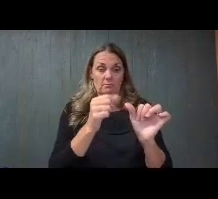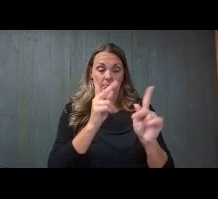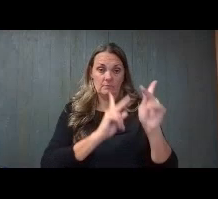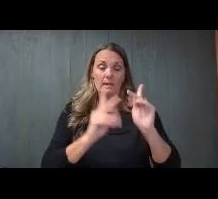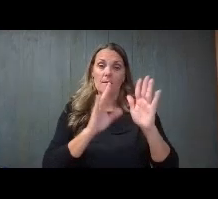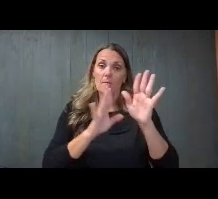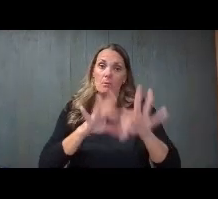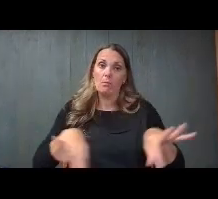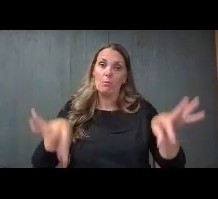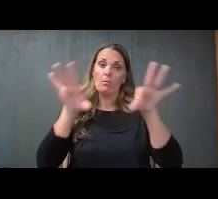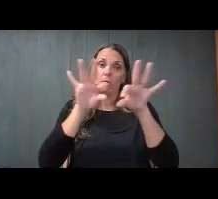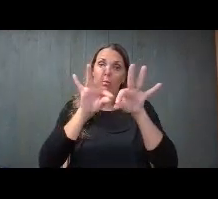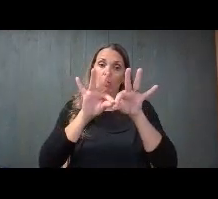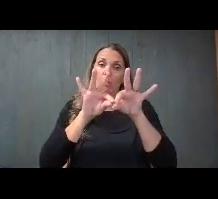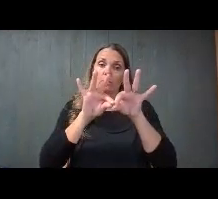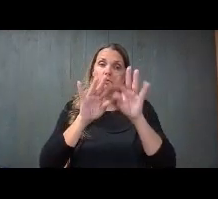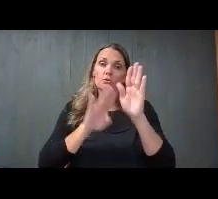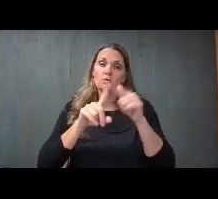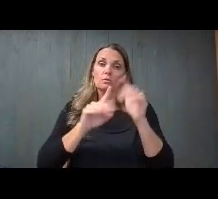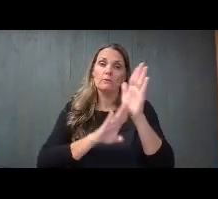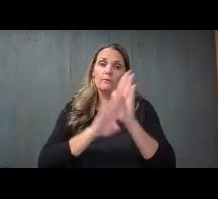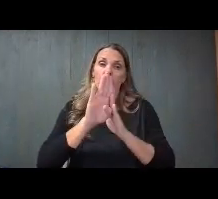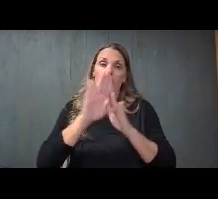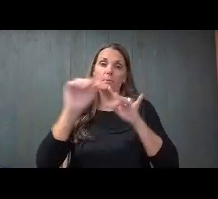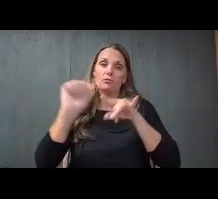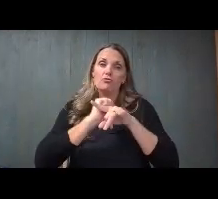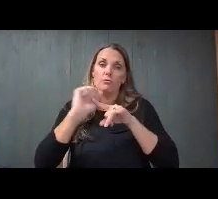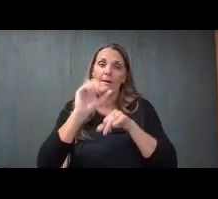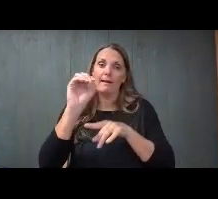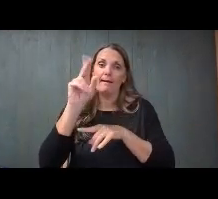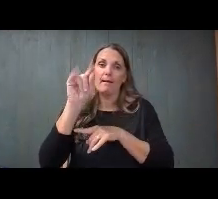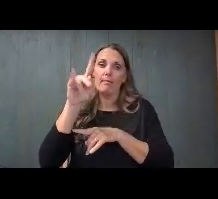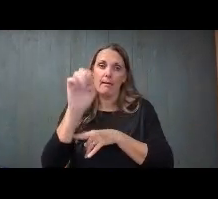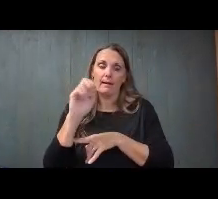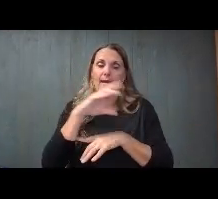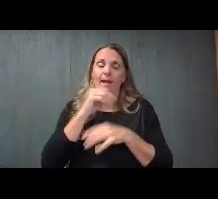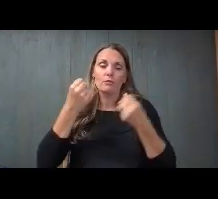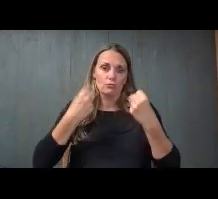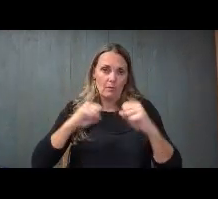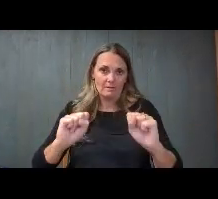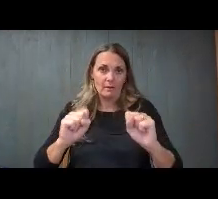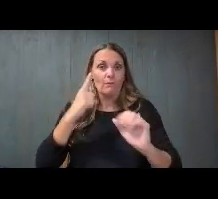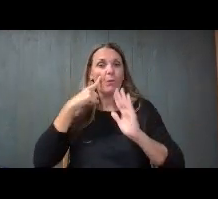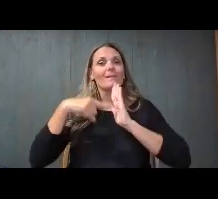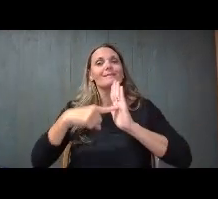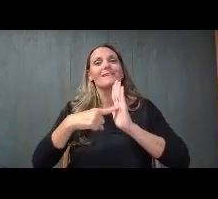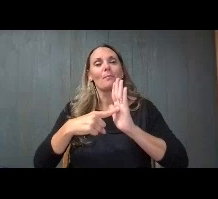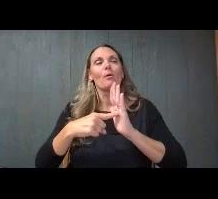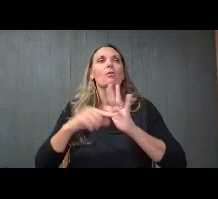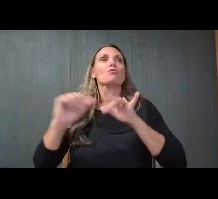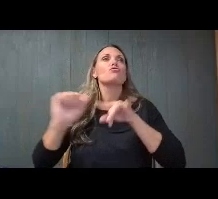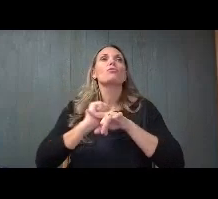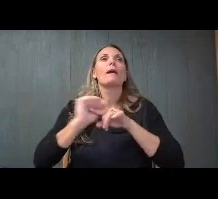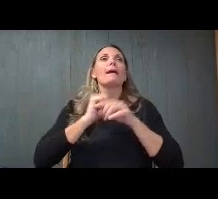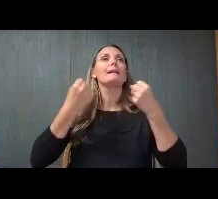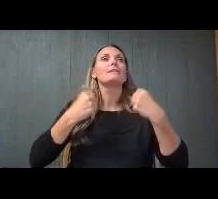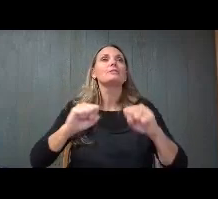a training outline and staff retention strategies. For example, training strategies after basic onboarding.